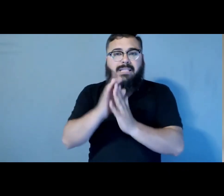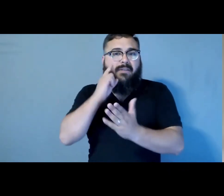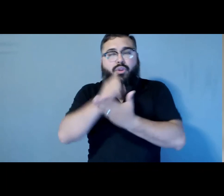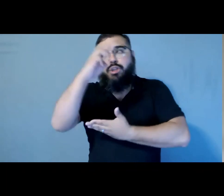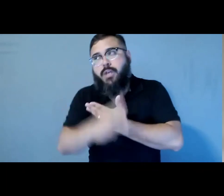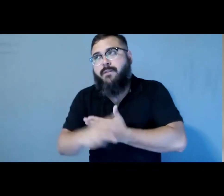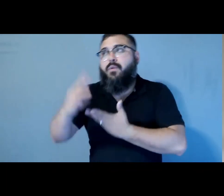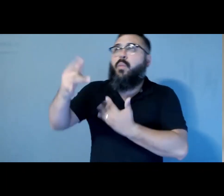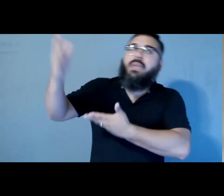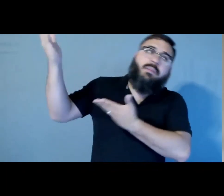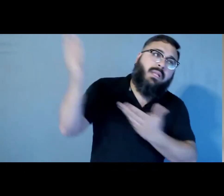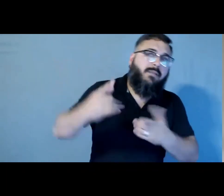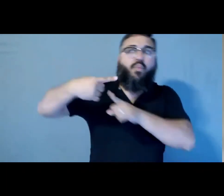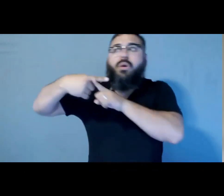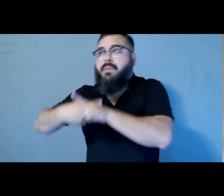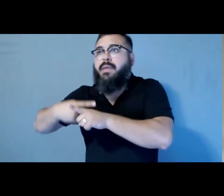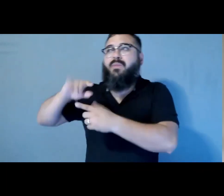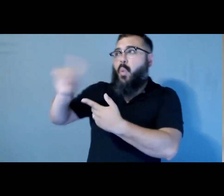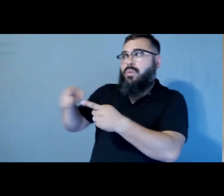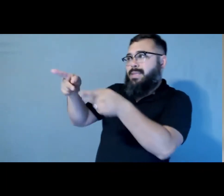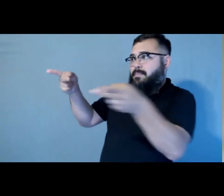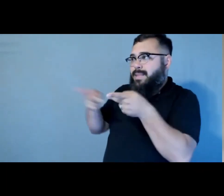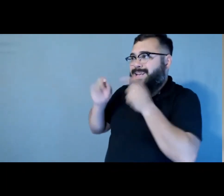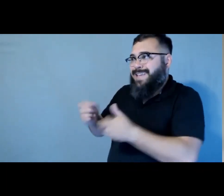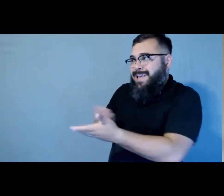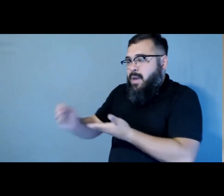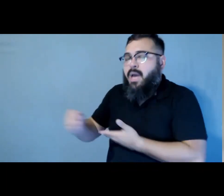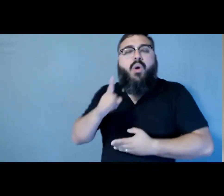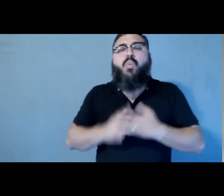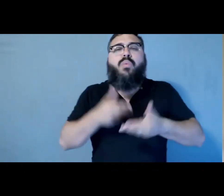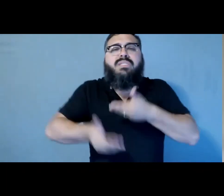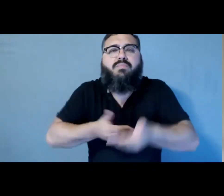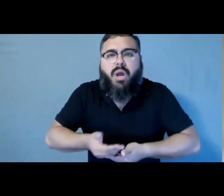and that was the only place to get it? So kinda what was the process? Why did it have to take this long?